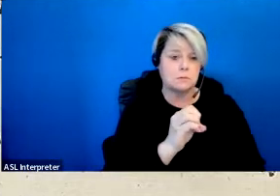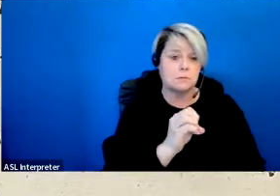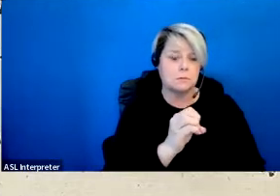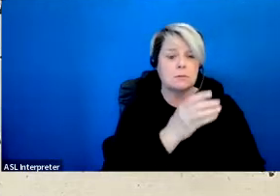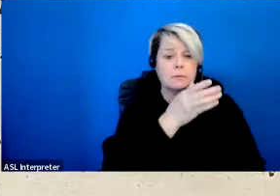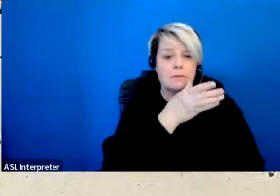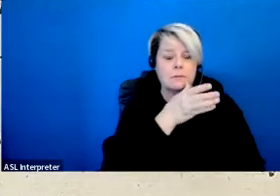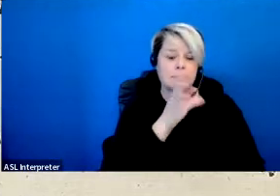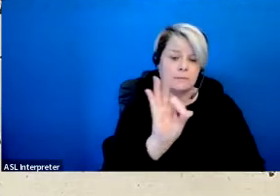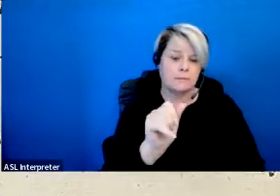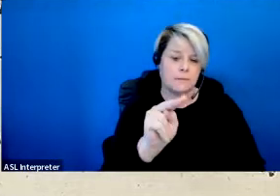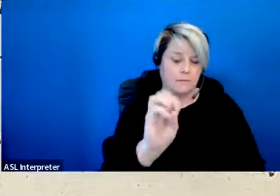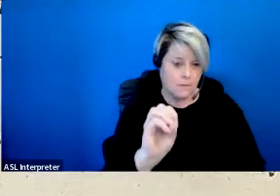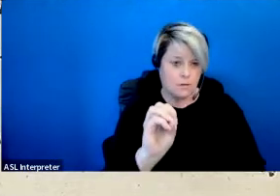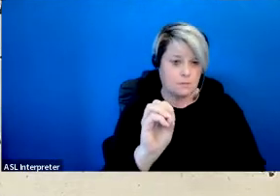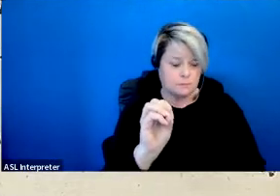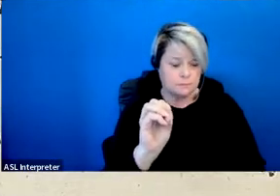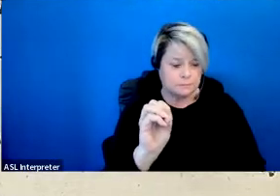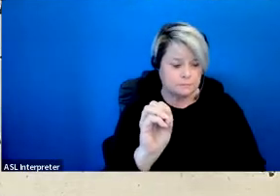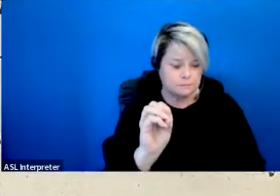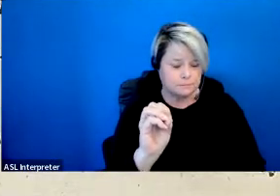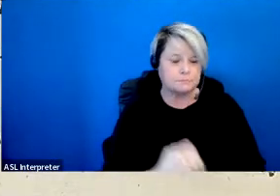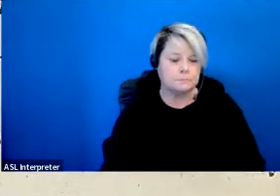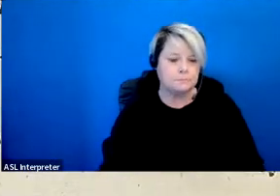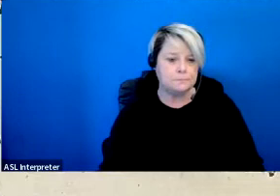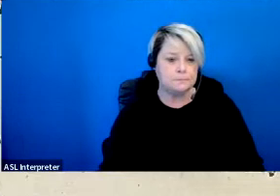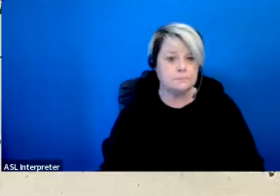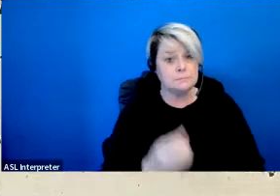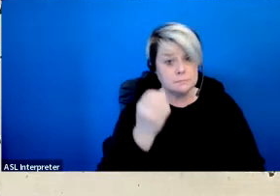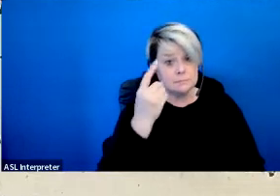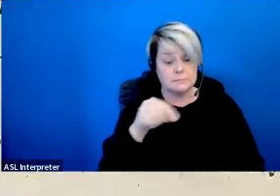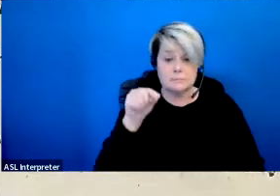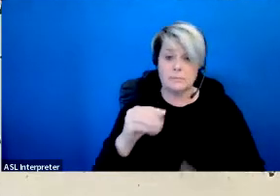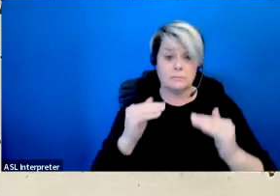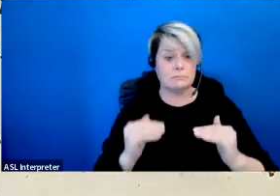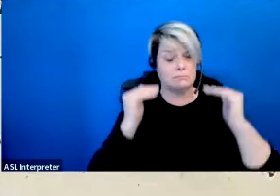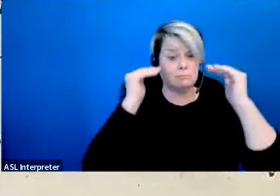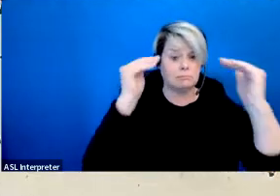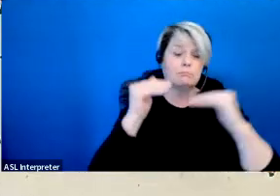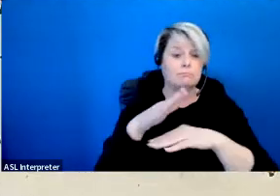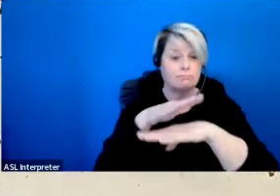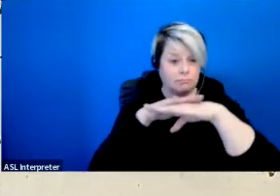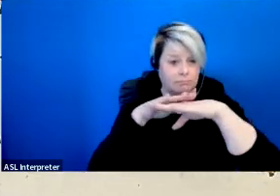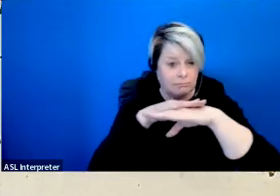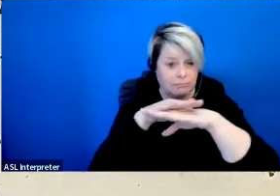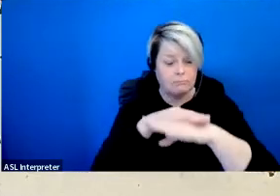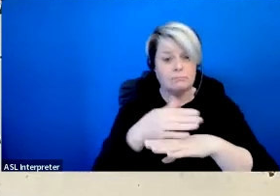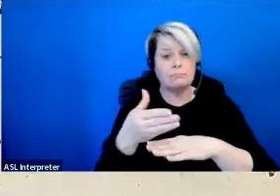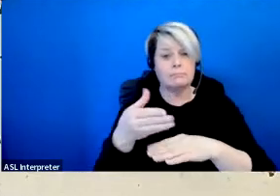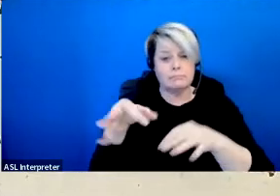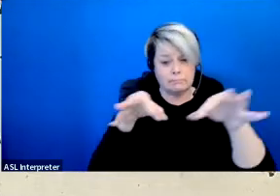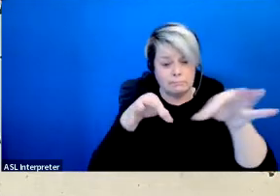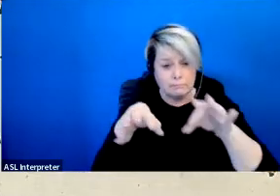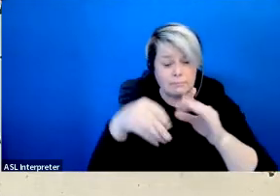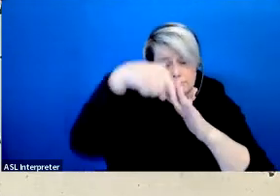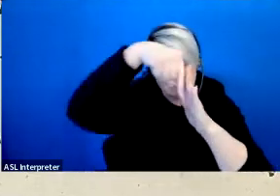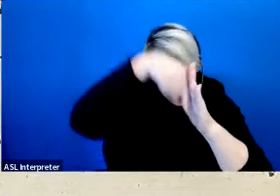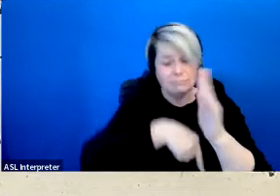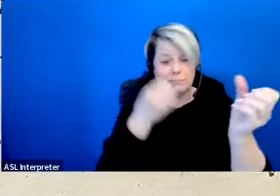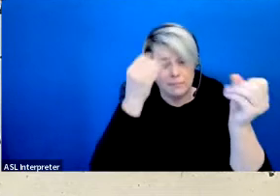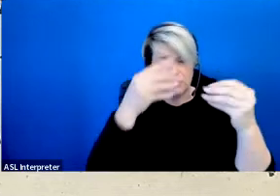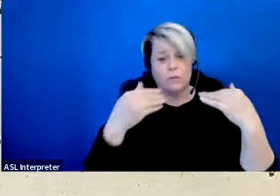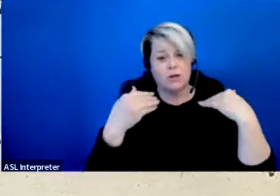stakeholders of the Northeast farm to institution